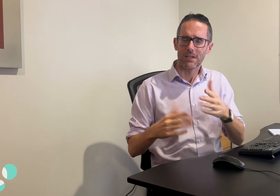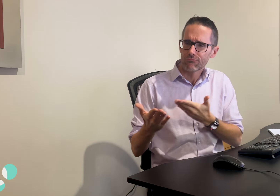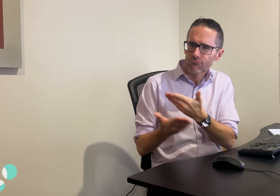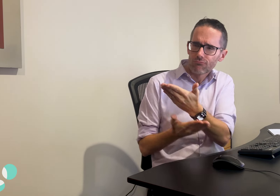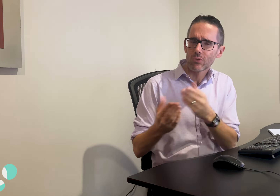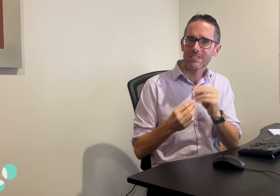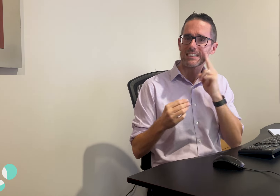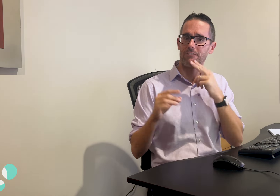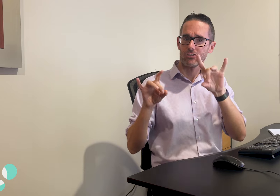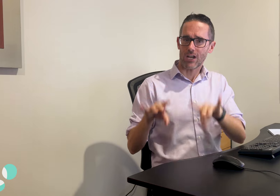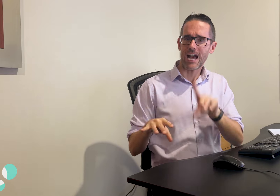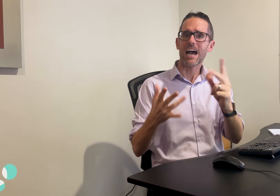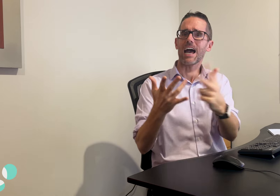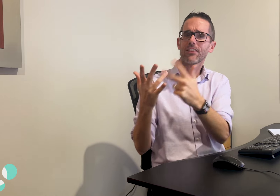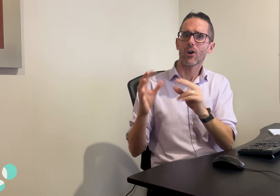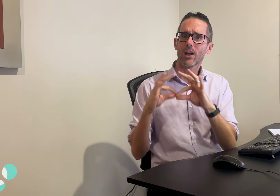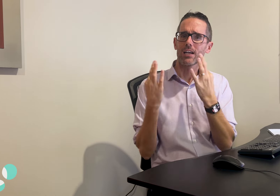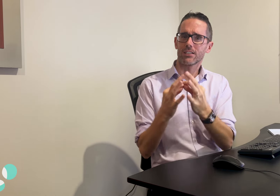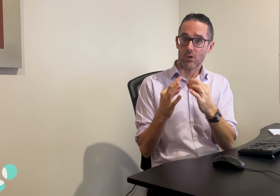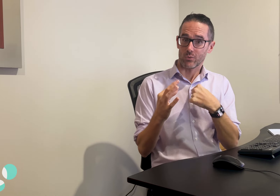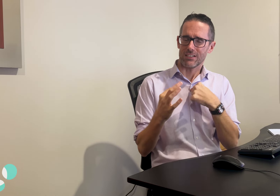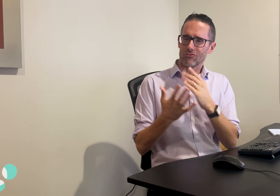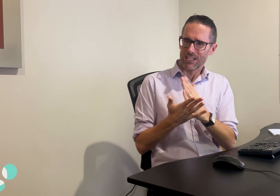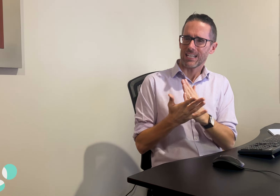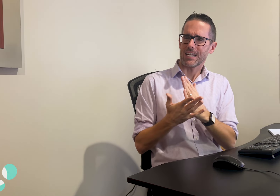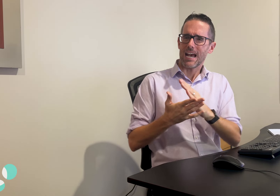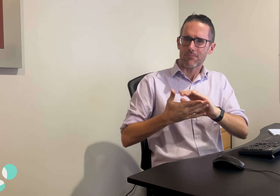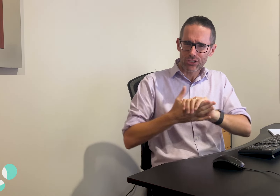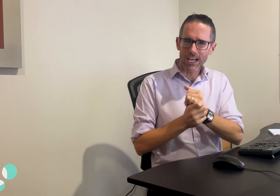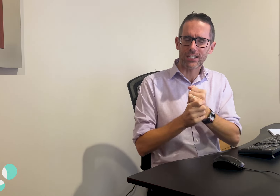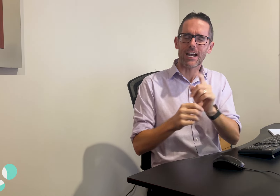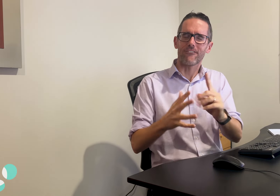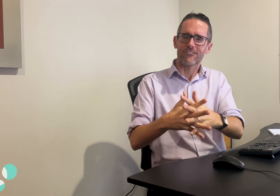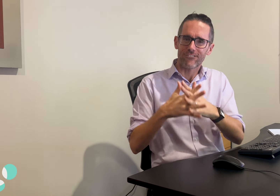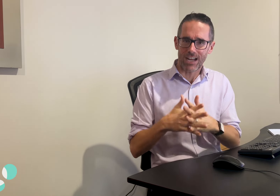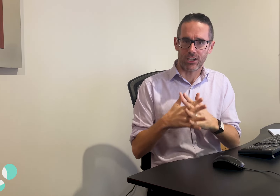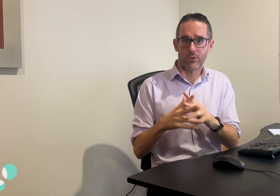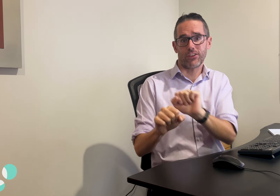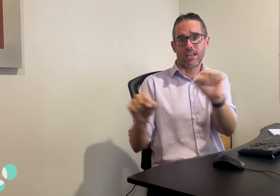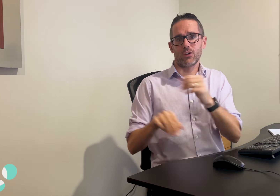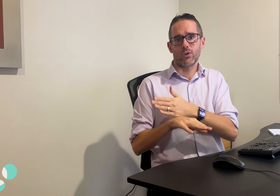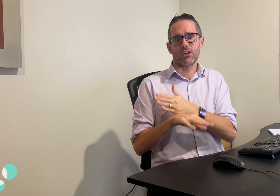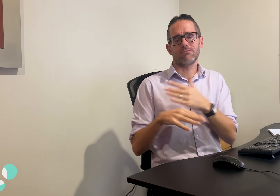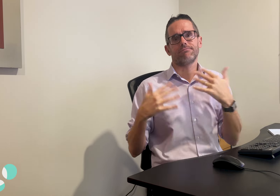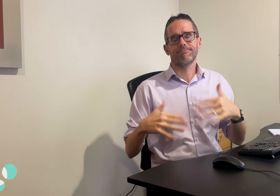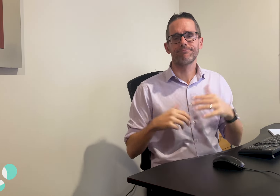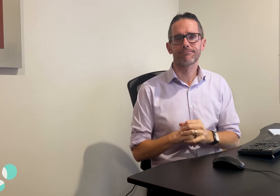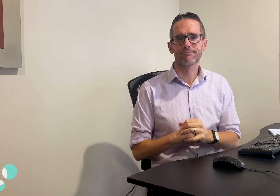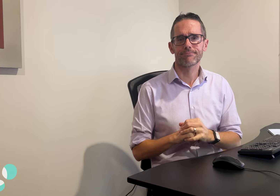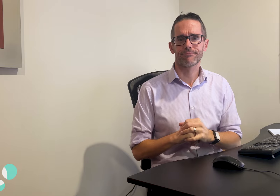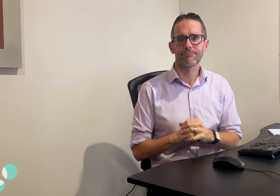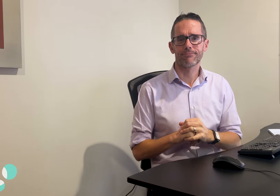We've been in conversation with Deaf Australia and other organisations because we genuinely appreciate and value the work they do.